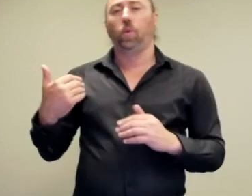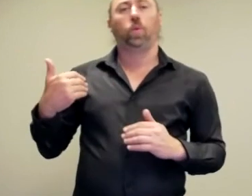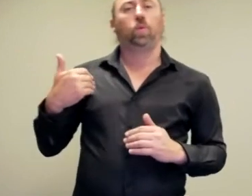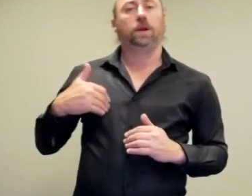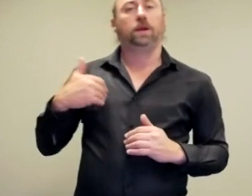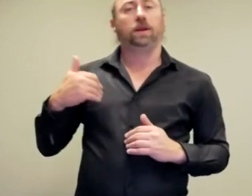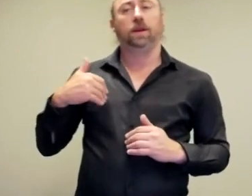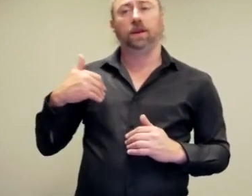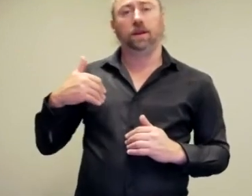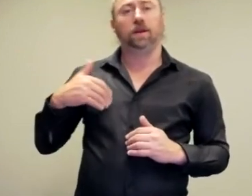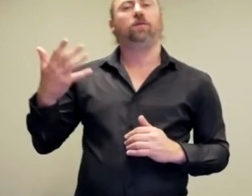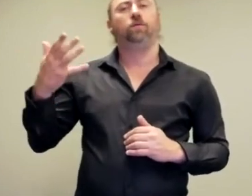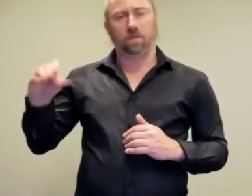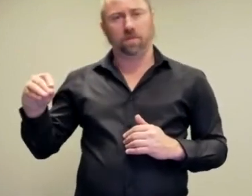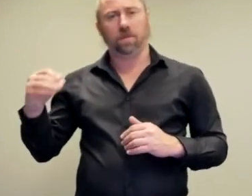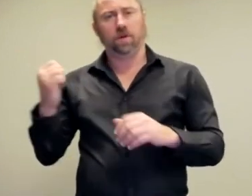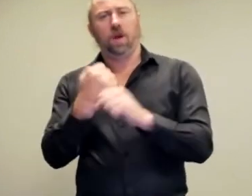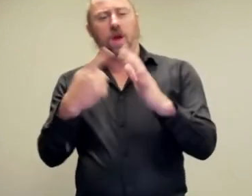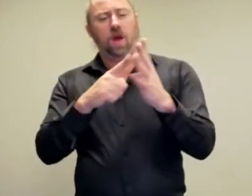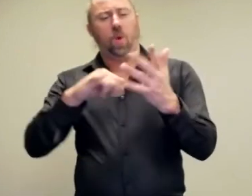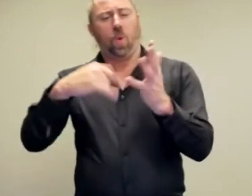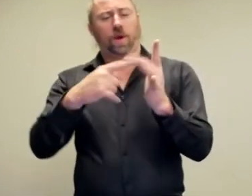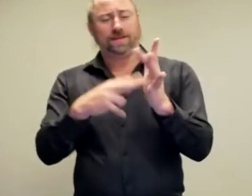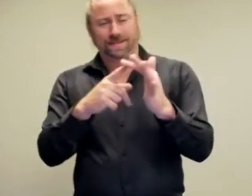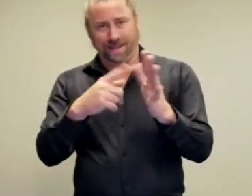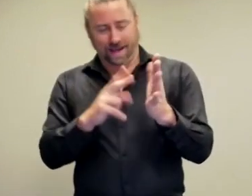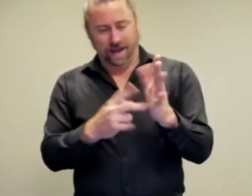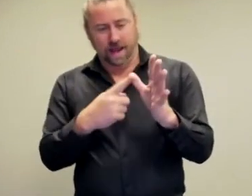for the promotion of the women of